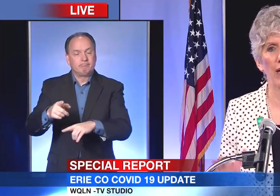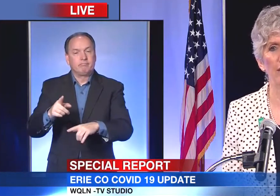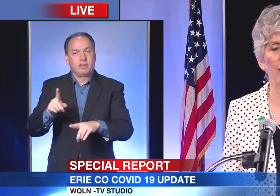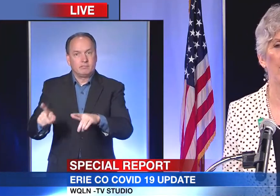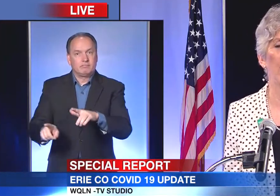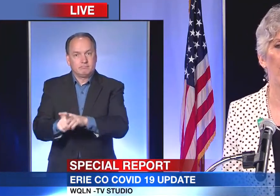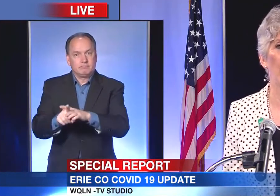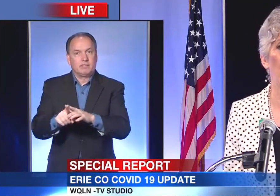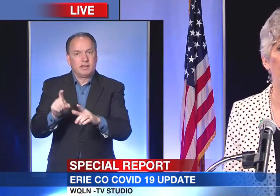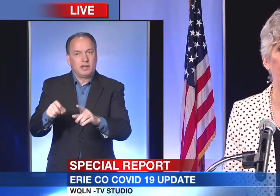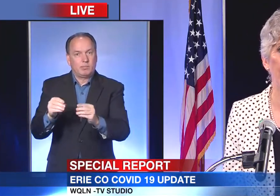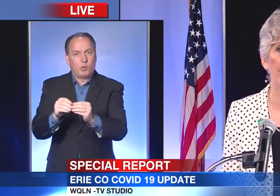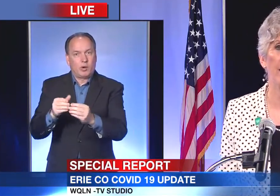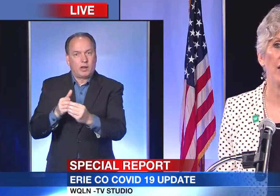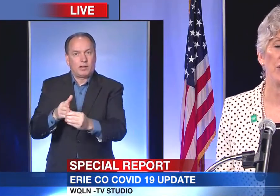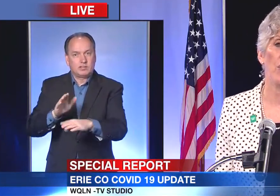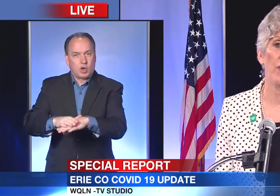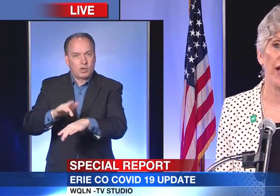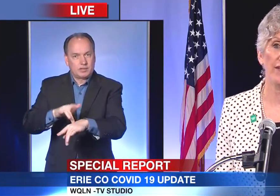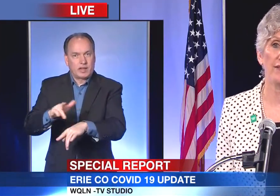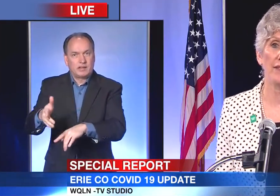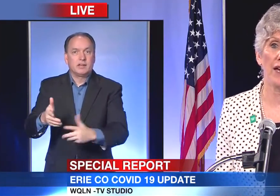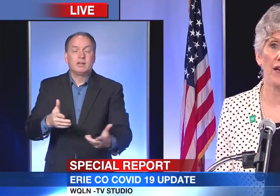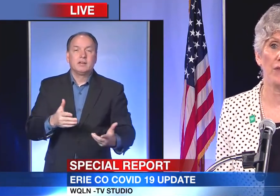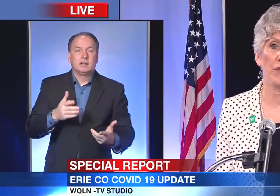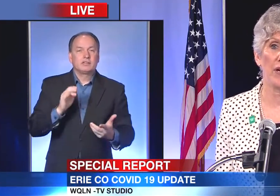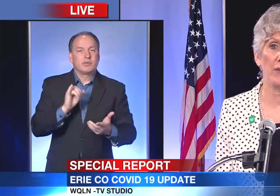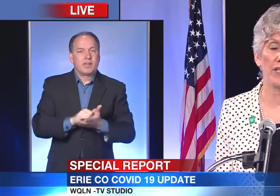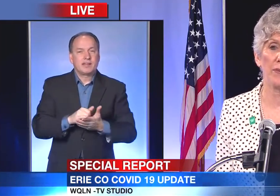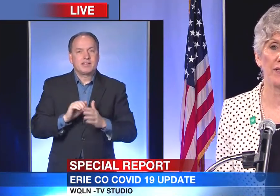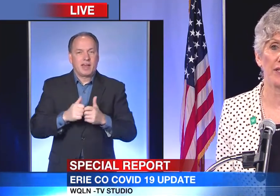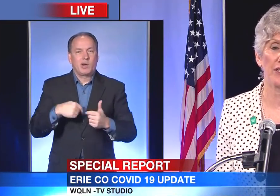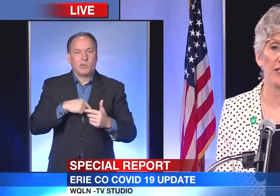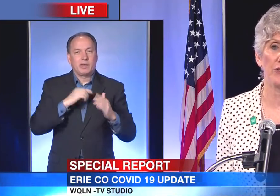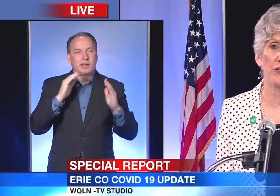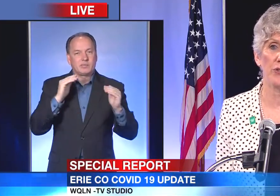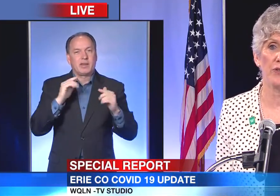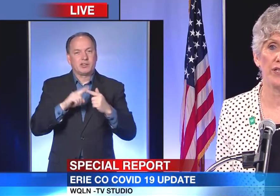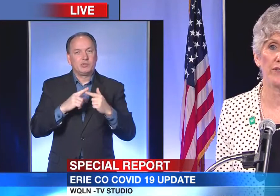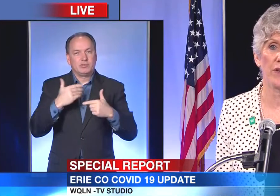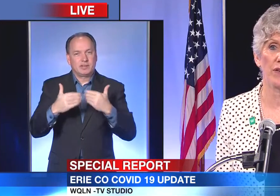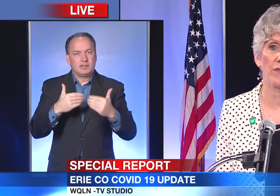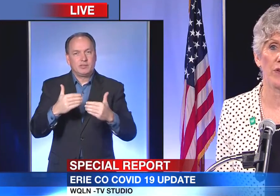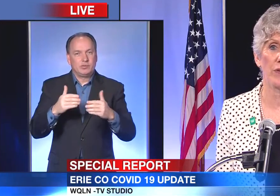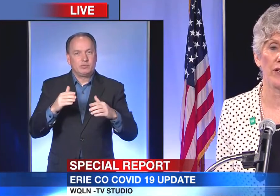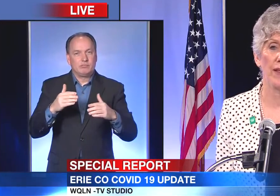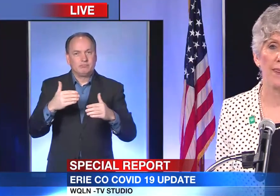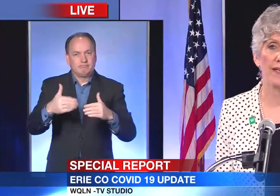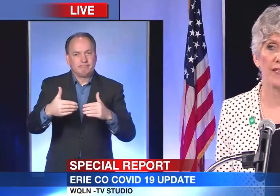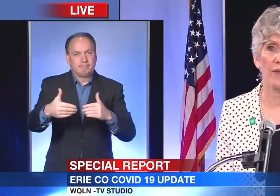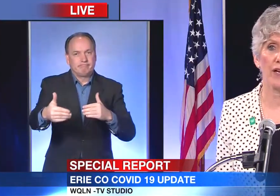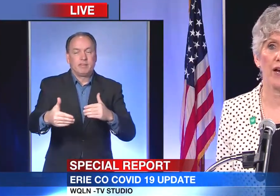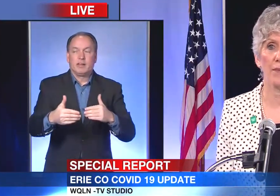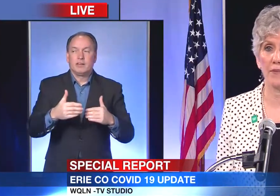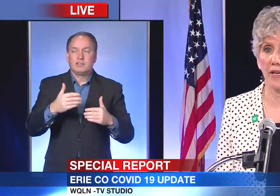AND SOMETIMES WE NEED TO GO OUT, BECAUSE THEY NEED MORE GUIDANCE ON SITE.